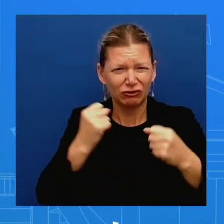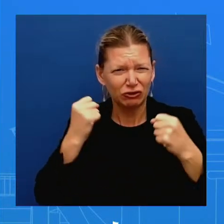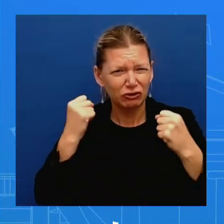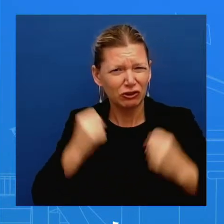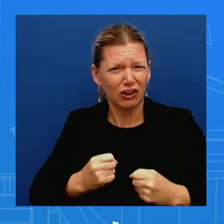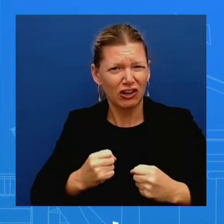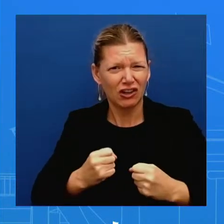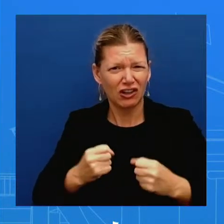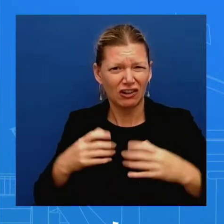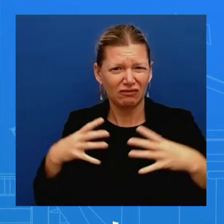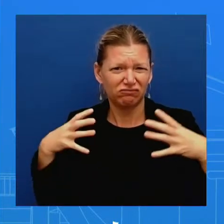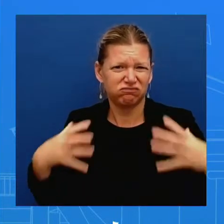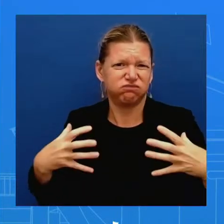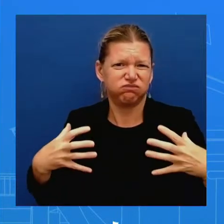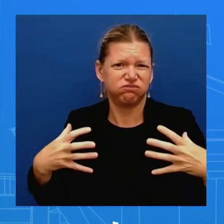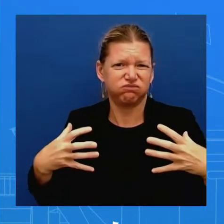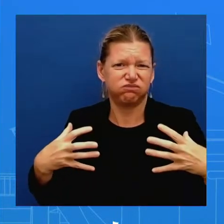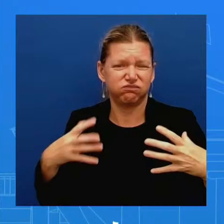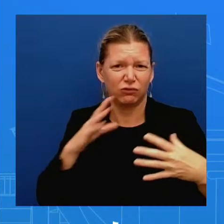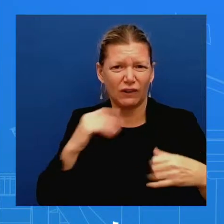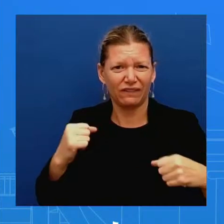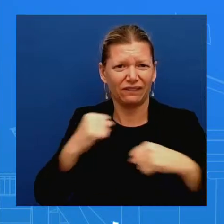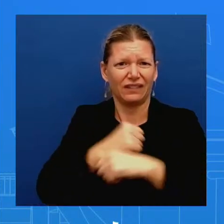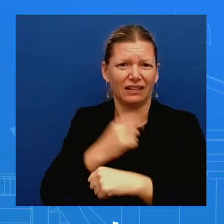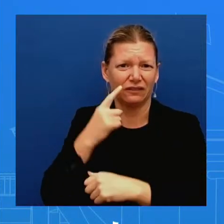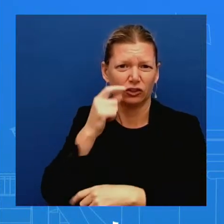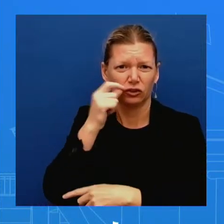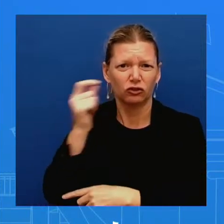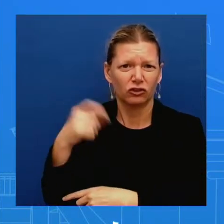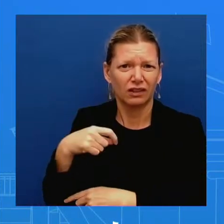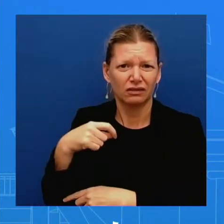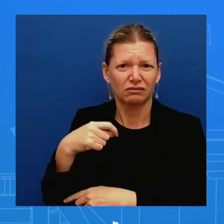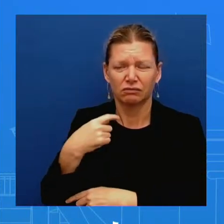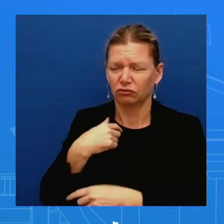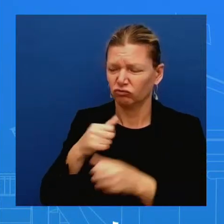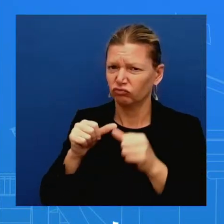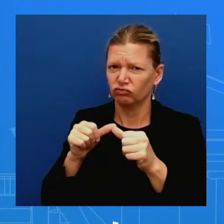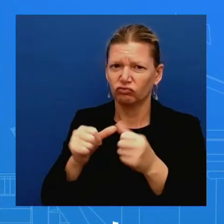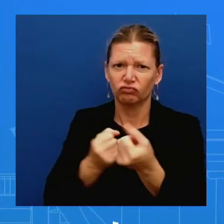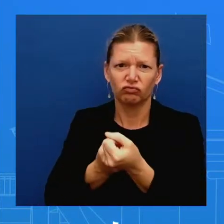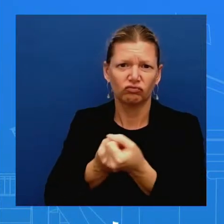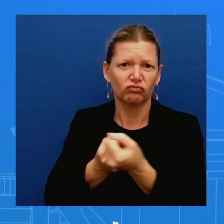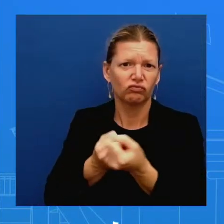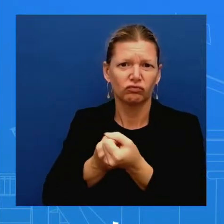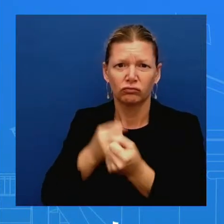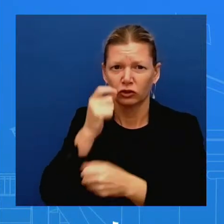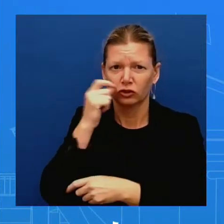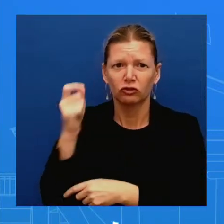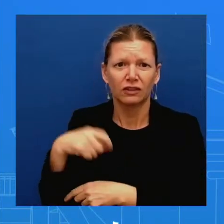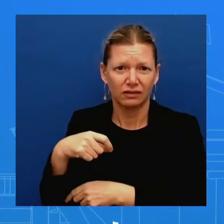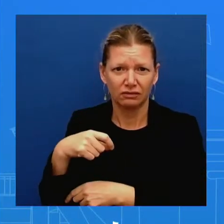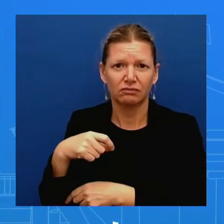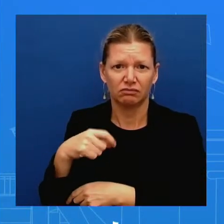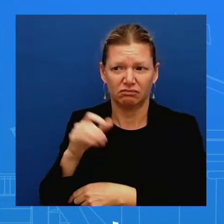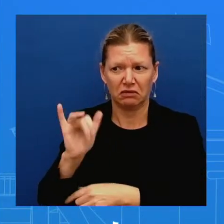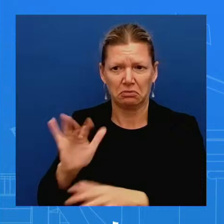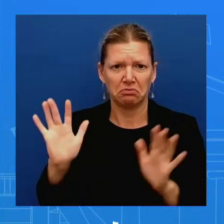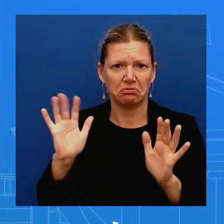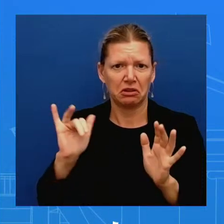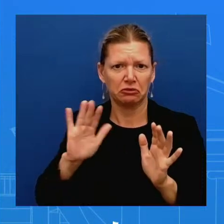that we're going to continue to -- to support Ukraine. I mean, I think that says -- that says what you need to know. The Press: And there's just nothing more you can do about China? Ms. Jean-Pierre: I mean, look,